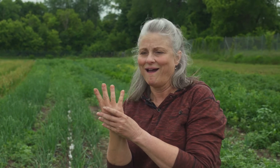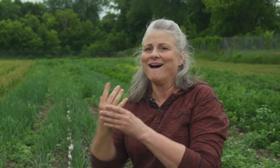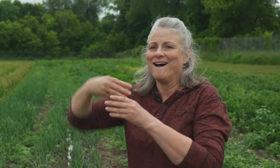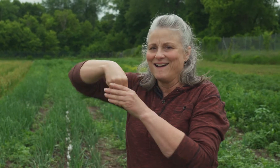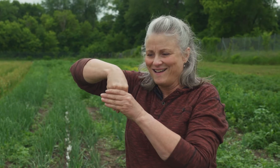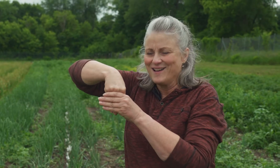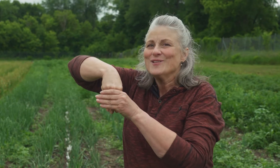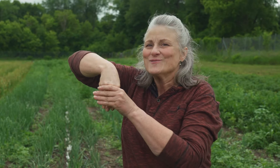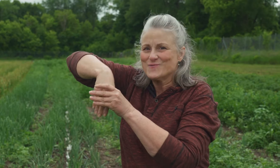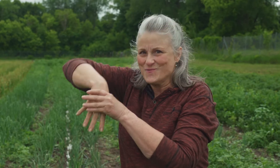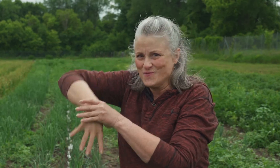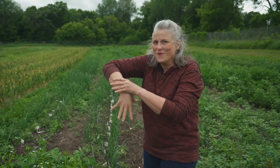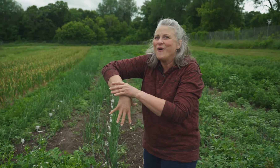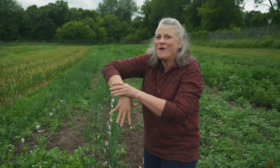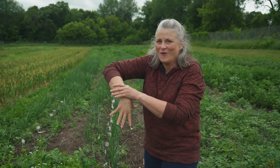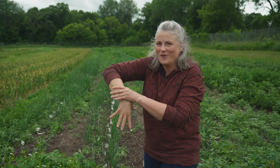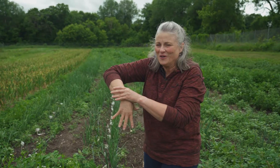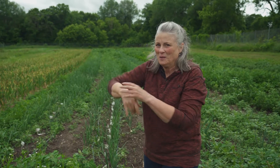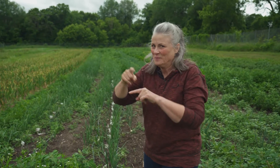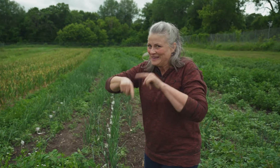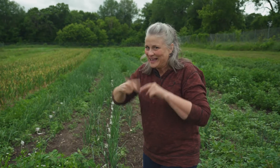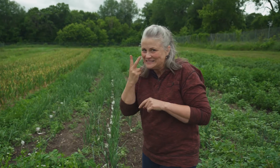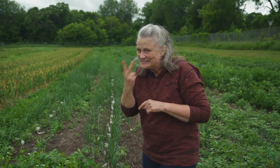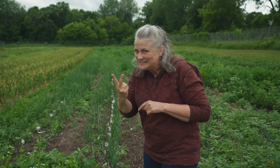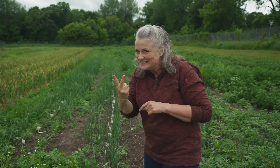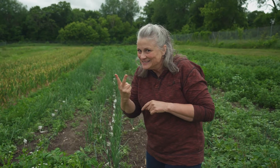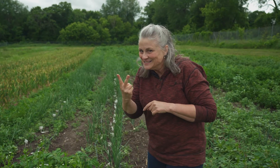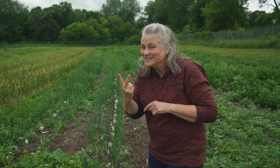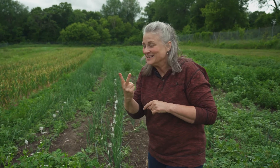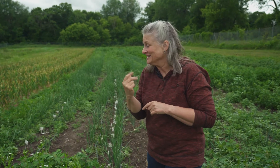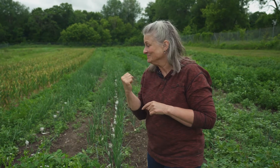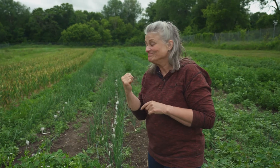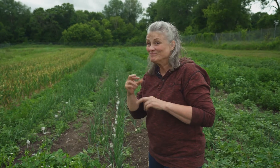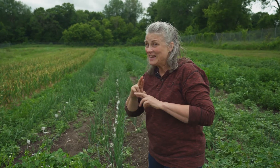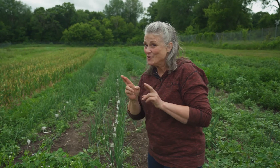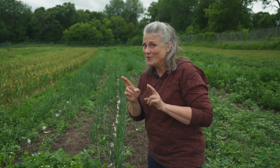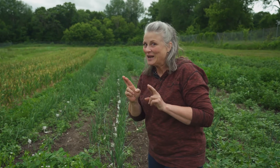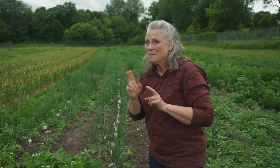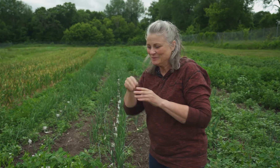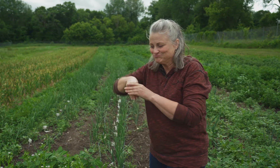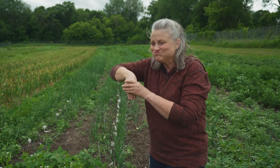So onions don't grow above the ground. They grow underneath. So you can't really see them when they're under there.